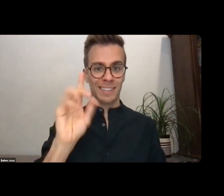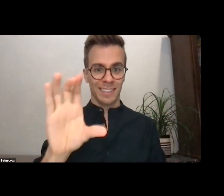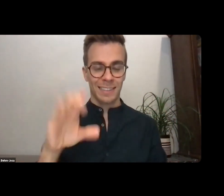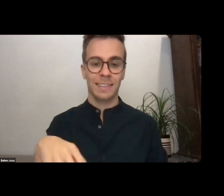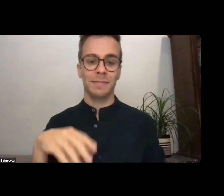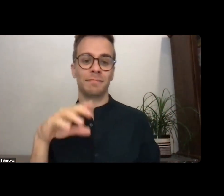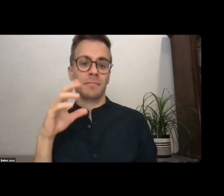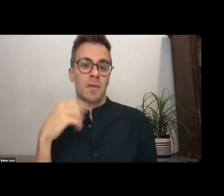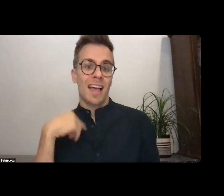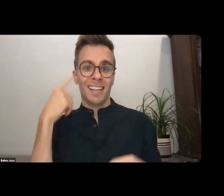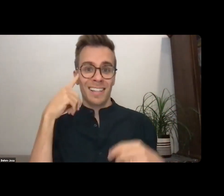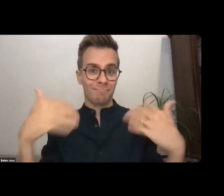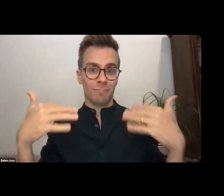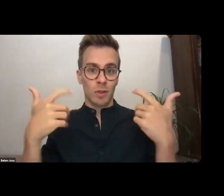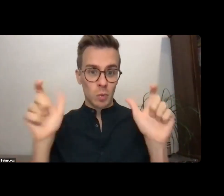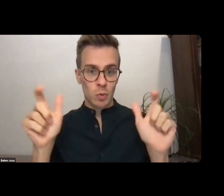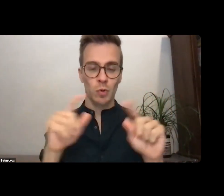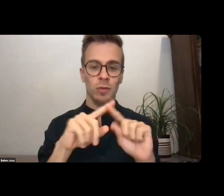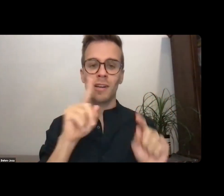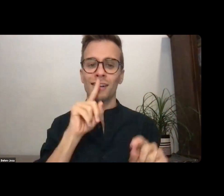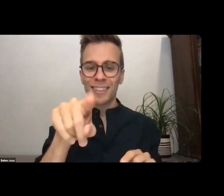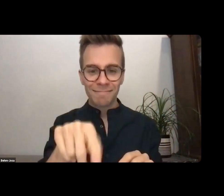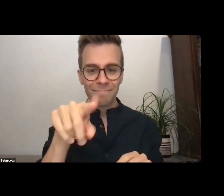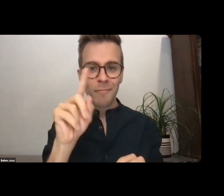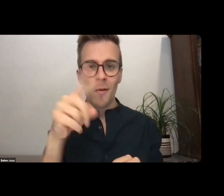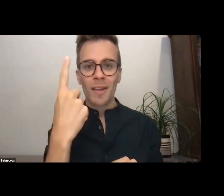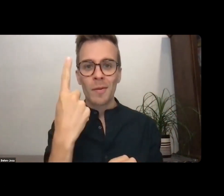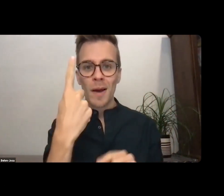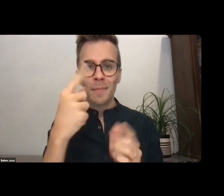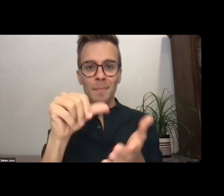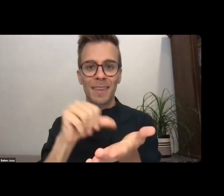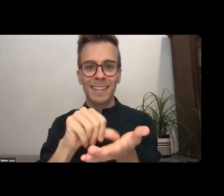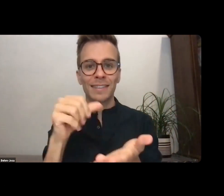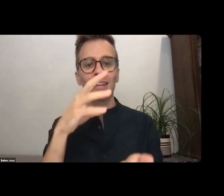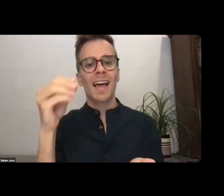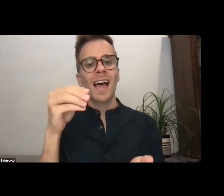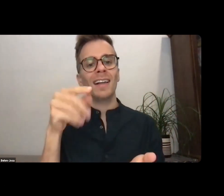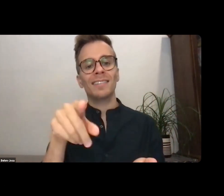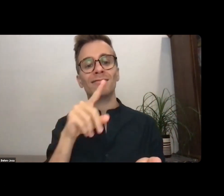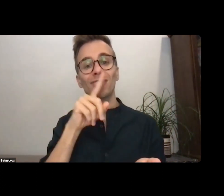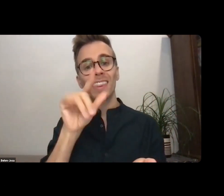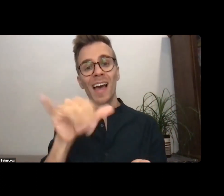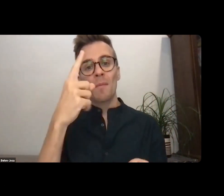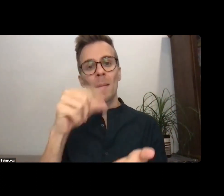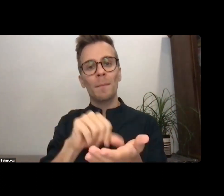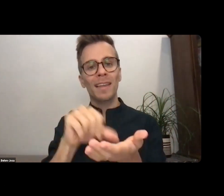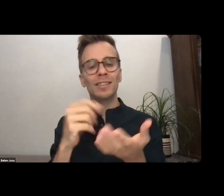We have it. We have it in Washington, D.C. And I think that was huge. But, of course, it's only 1-page.